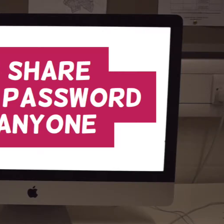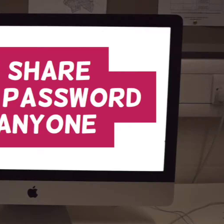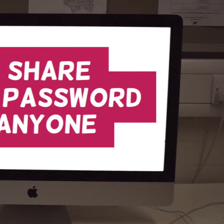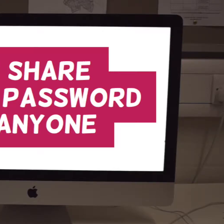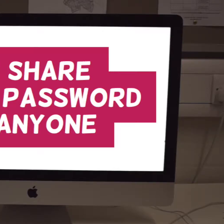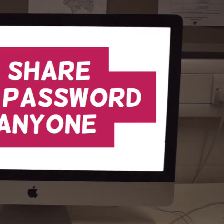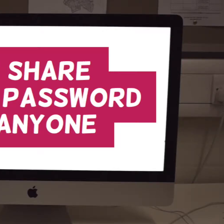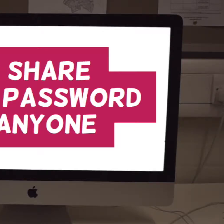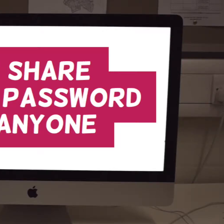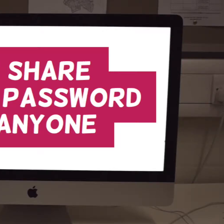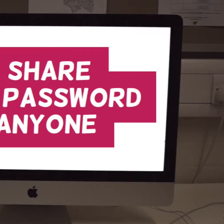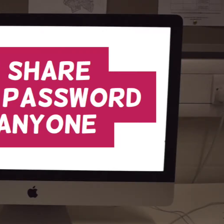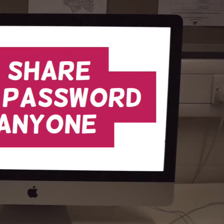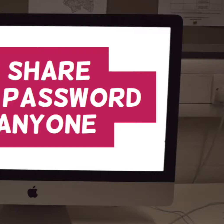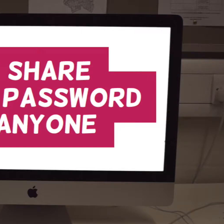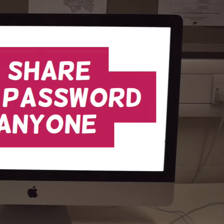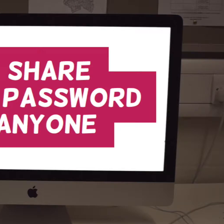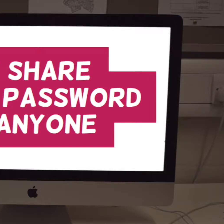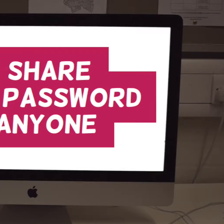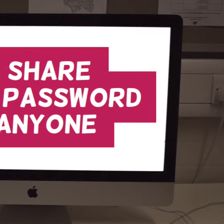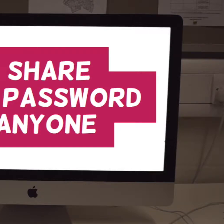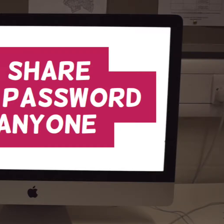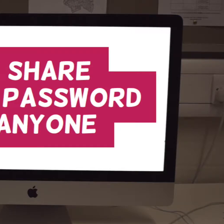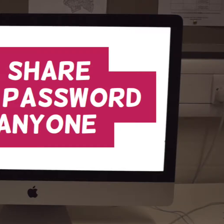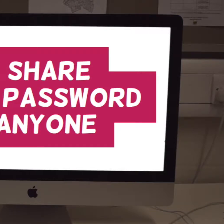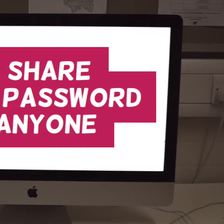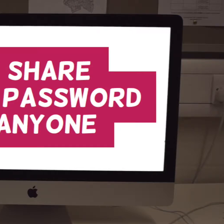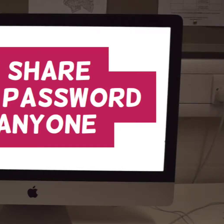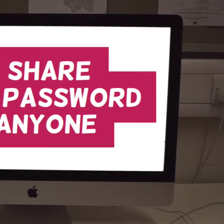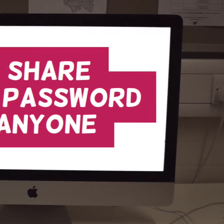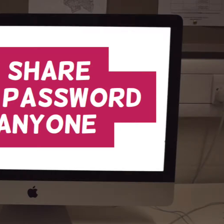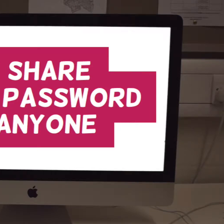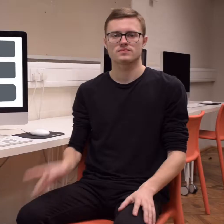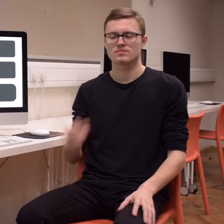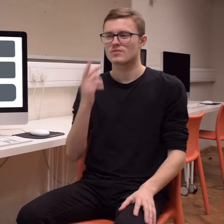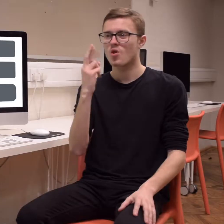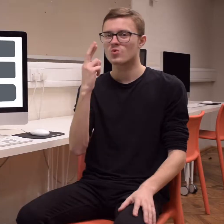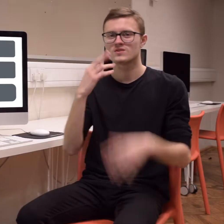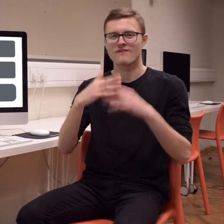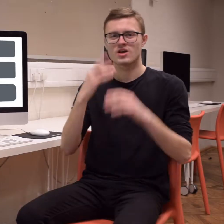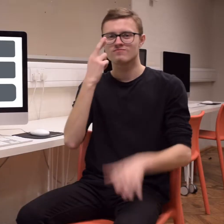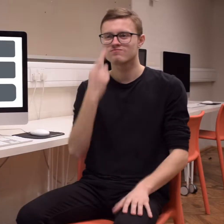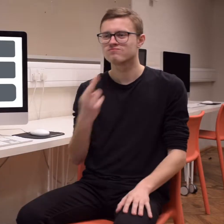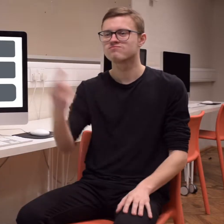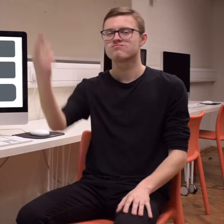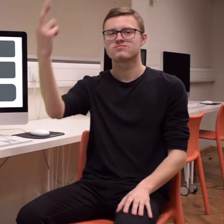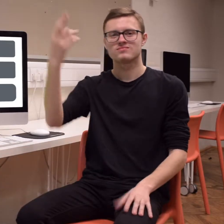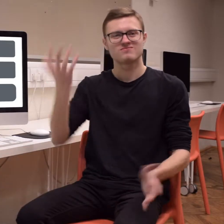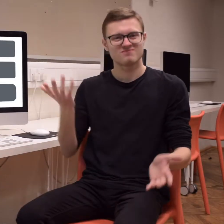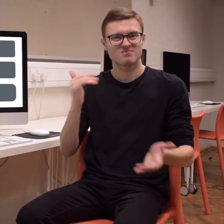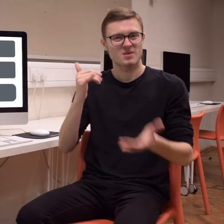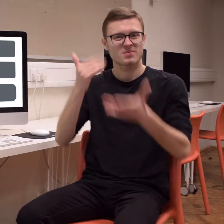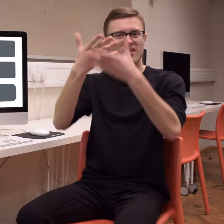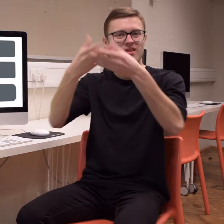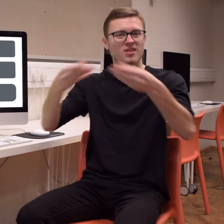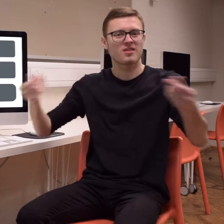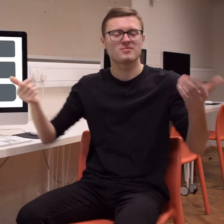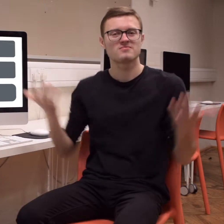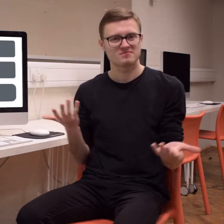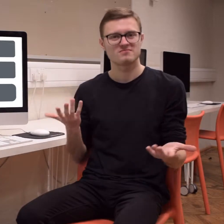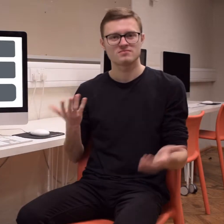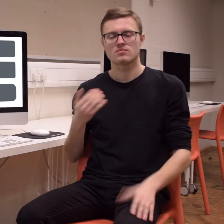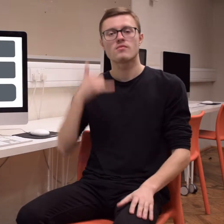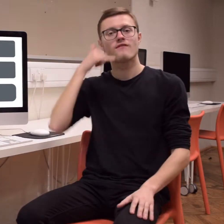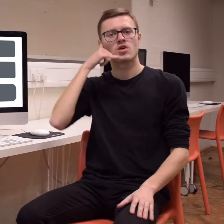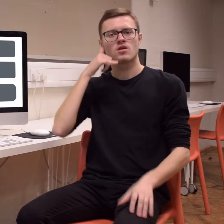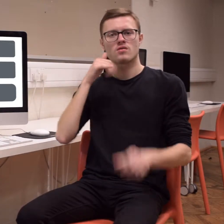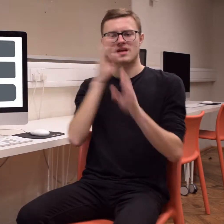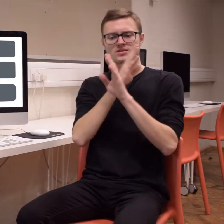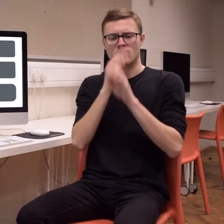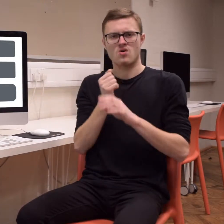Even your closest friends, who may not be close forever. Password-protect